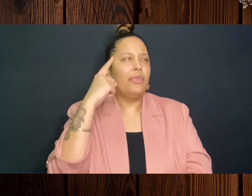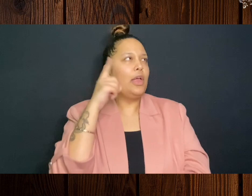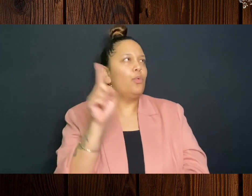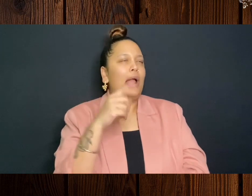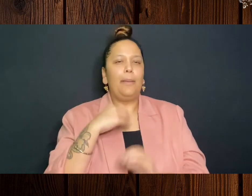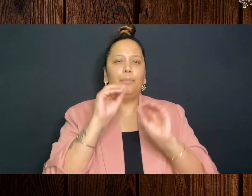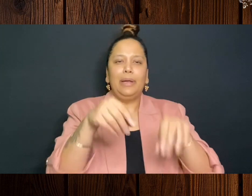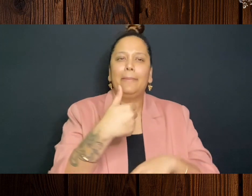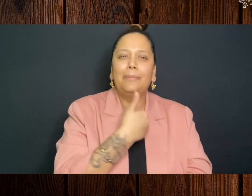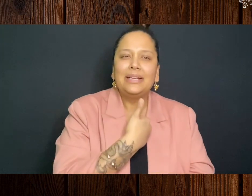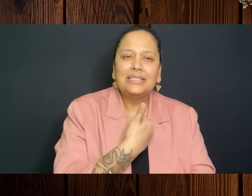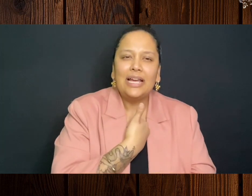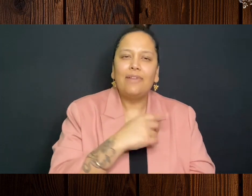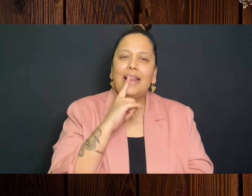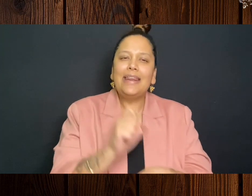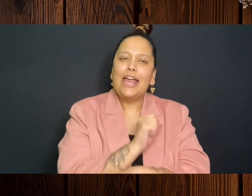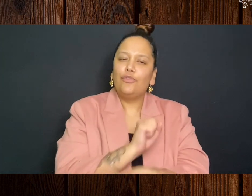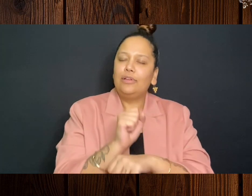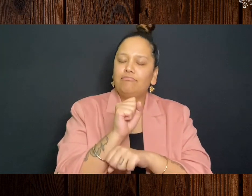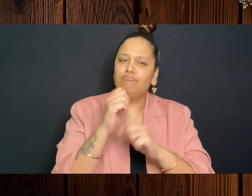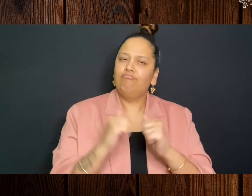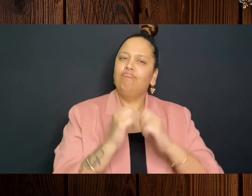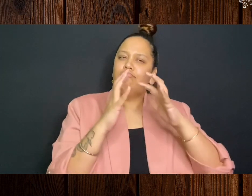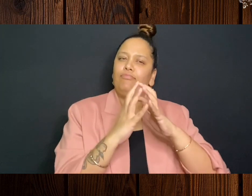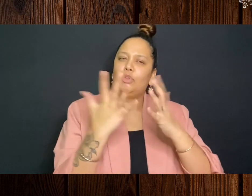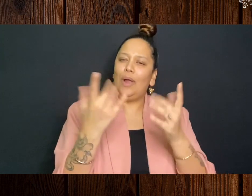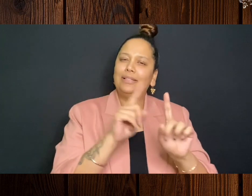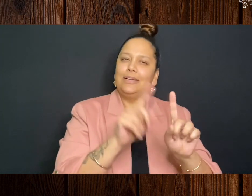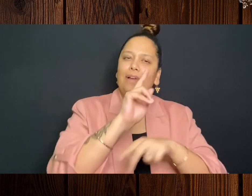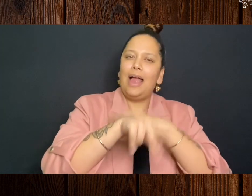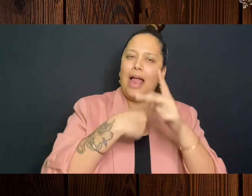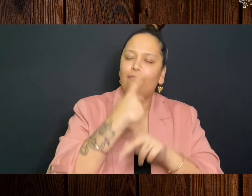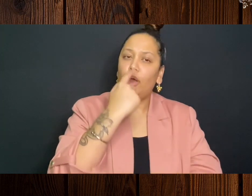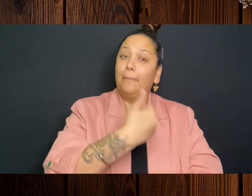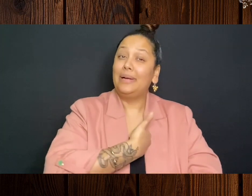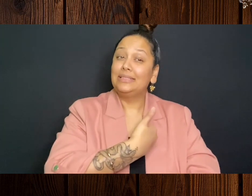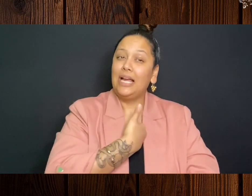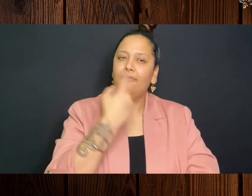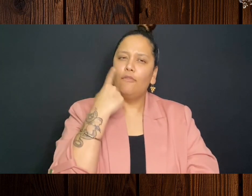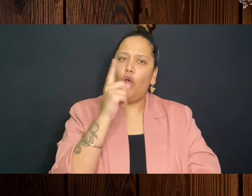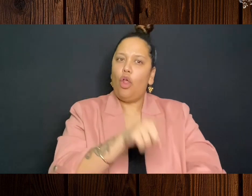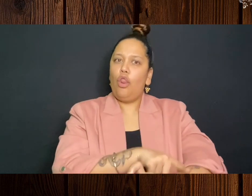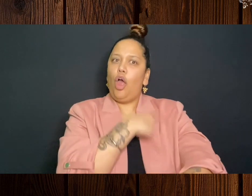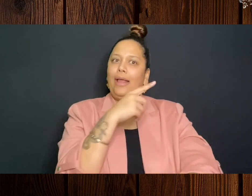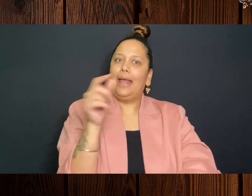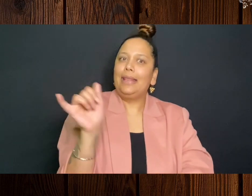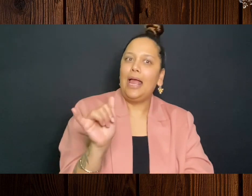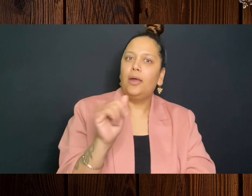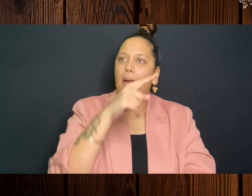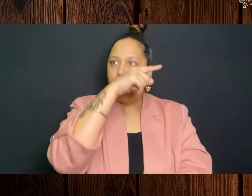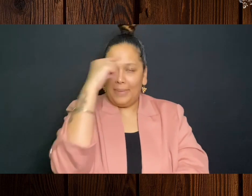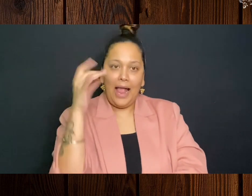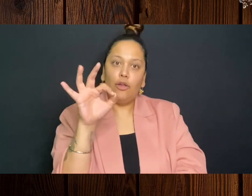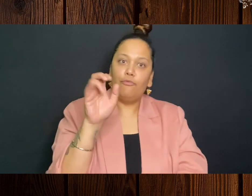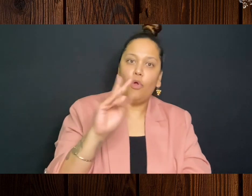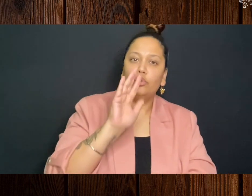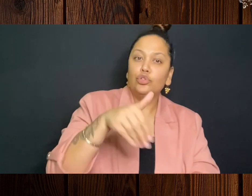like I was literally trying to create a genre for myself for the longest while like ‘Black folk soul’, or